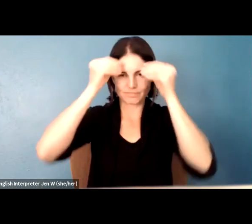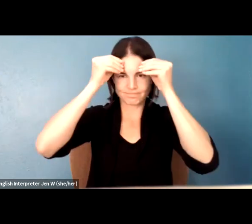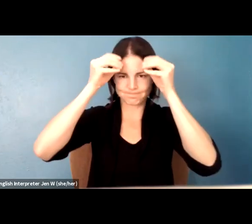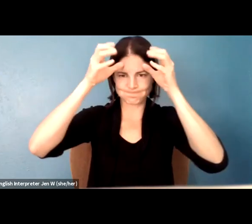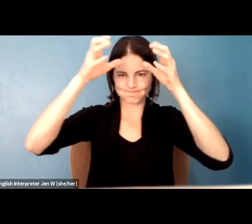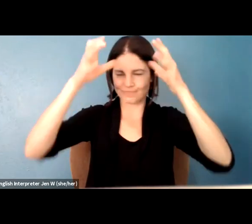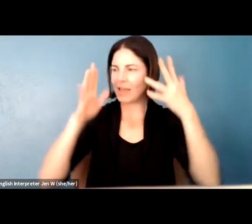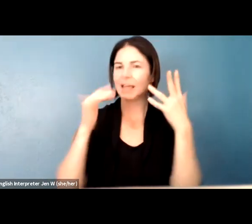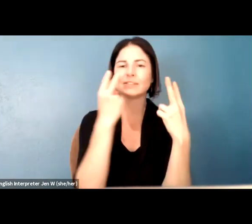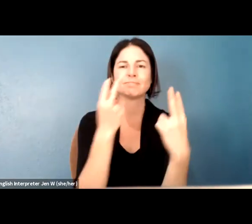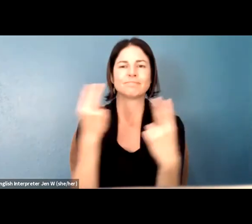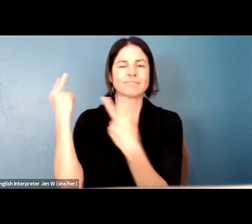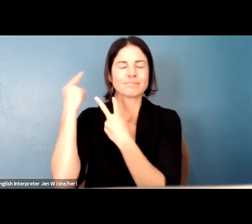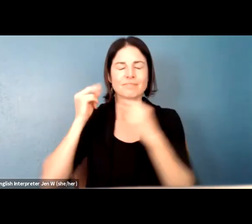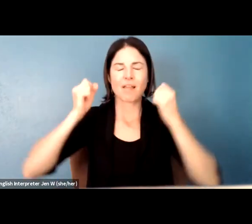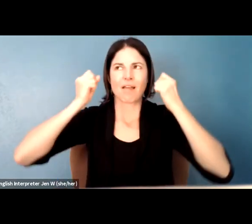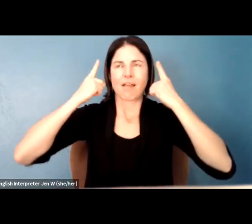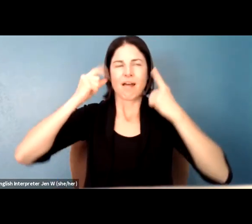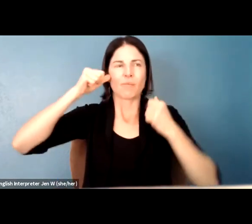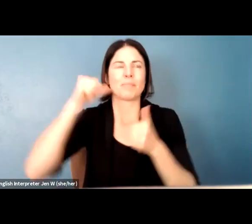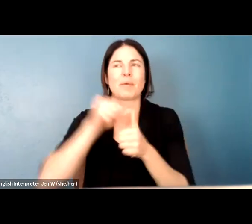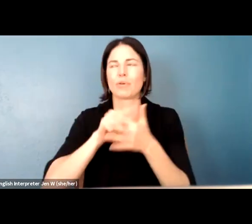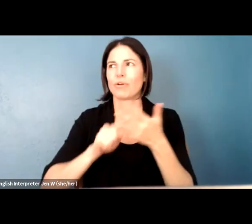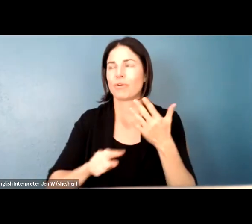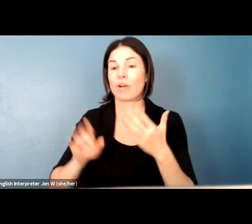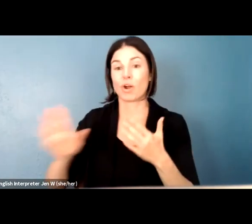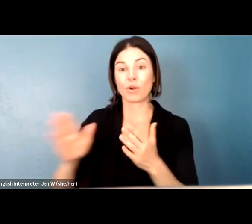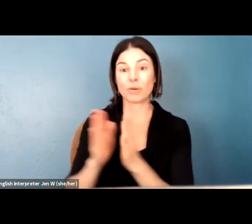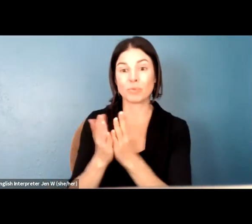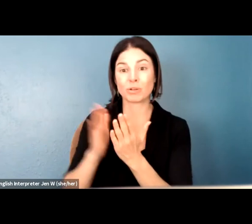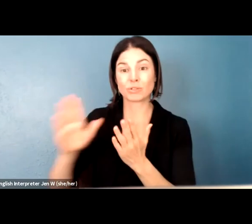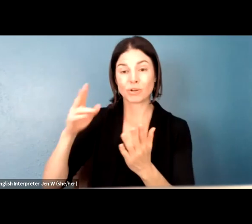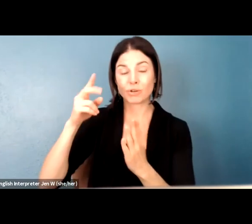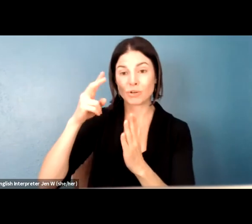remembering her work often takes me to a particular place, a